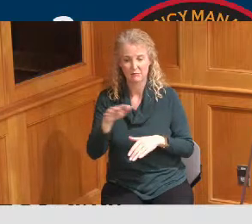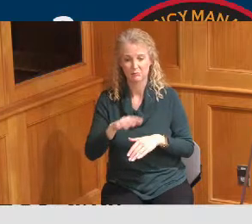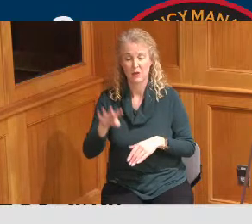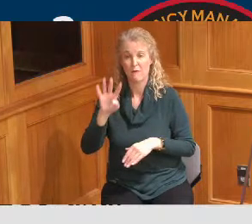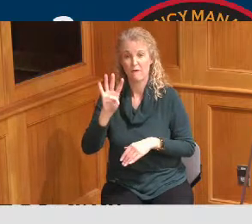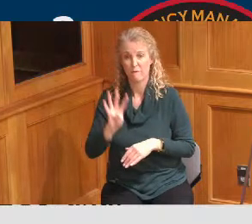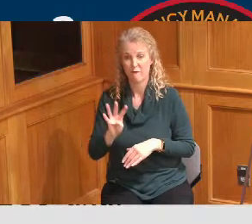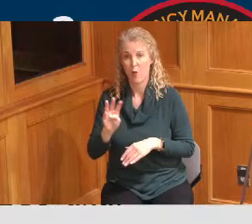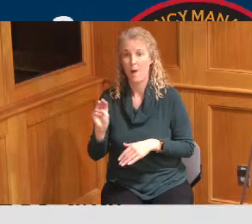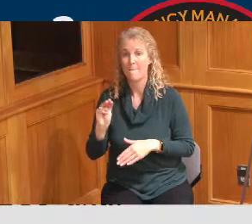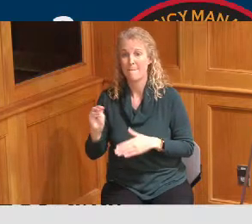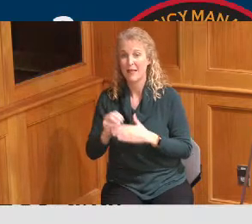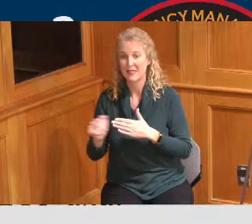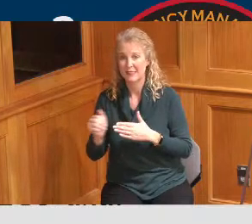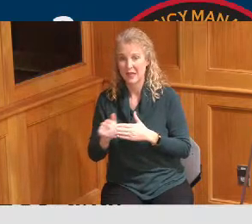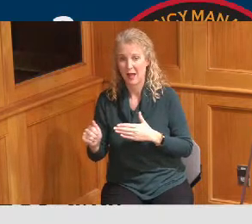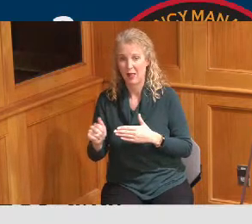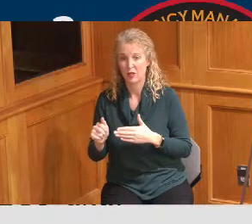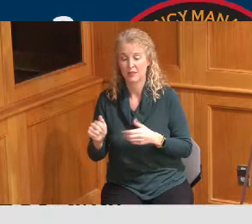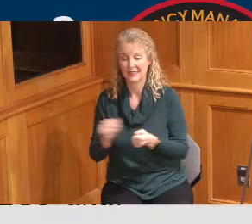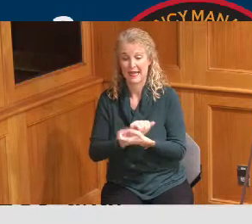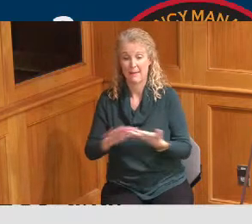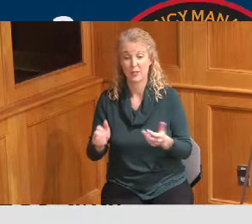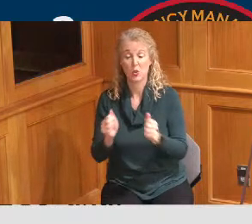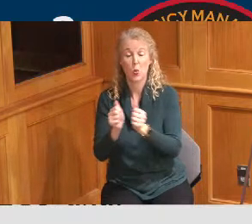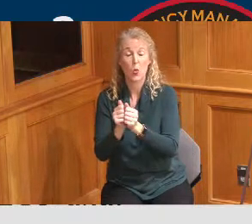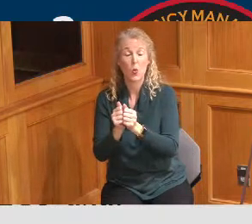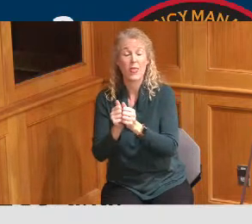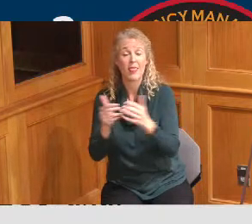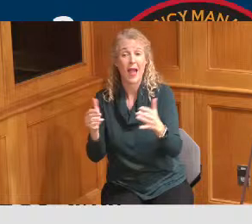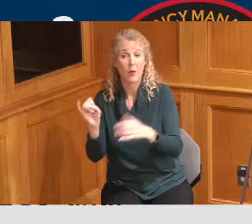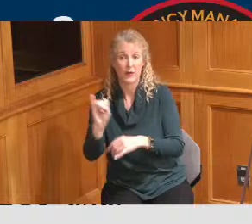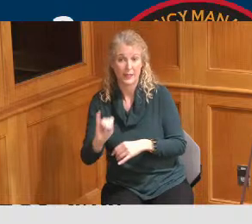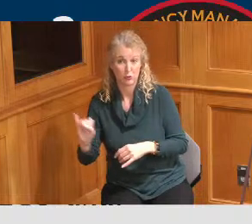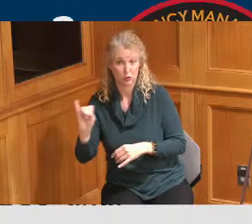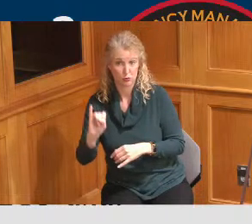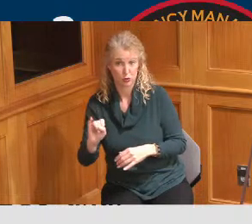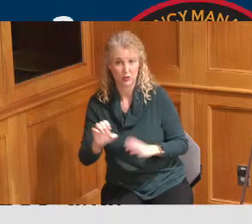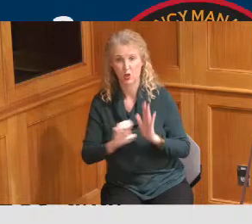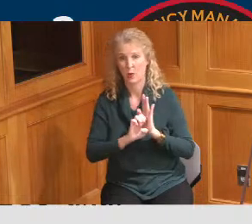losses which surprisingly enough based on what they consider insurable for example basements are